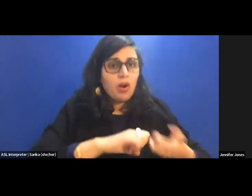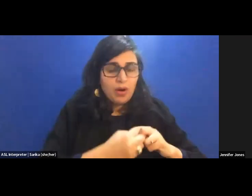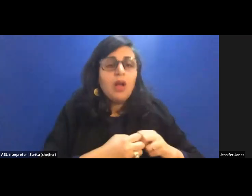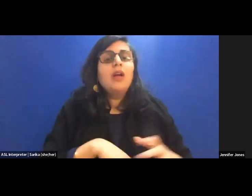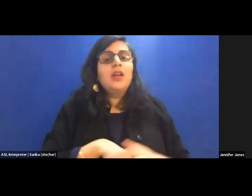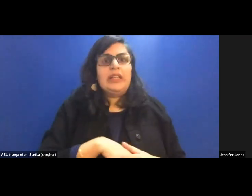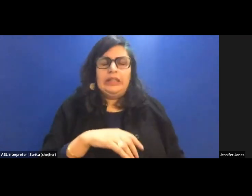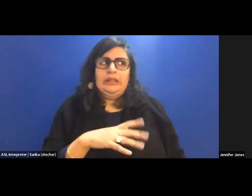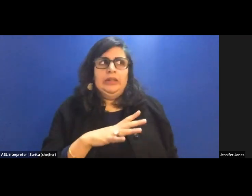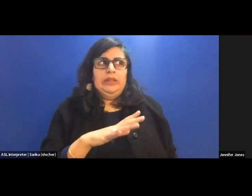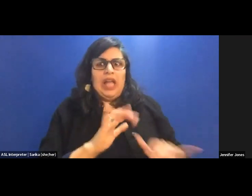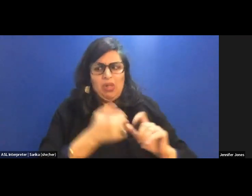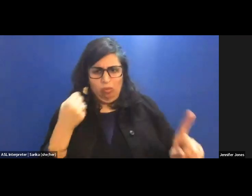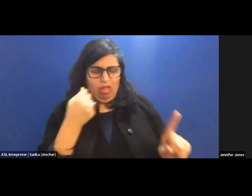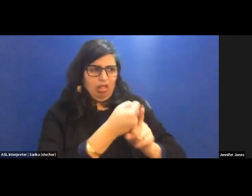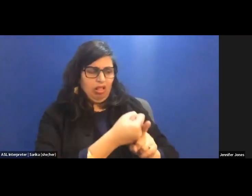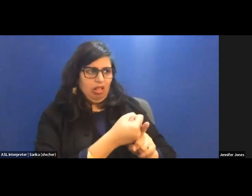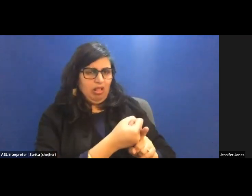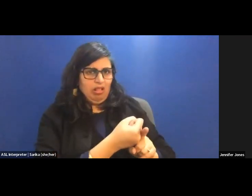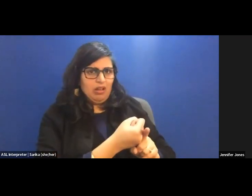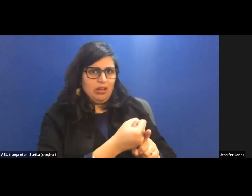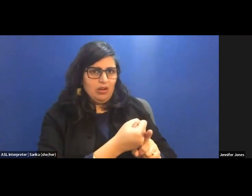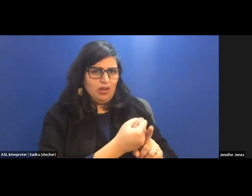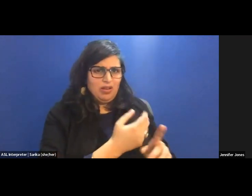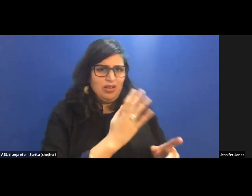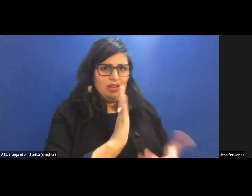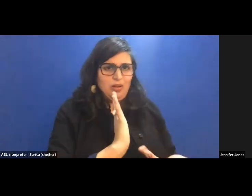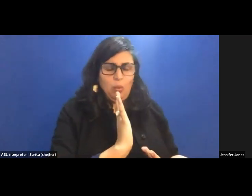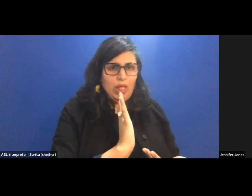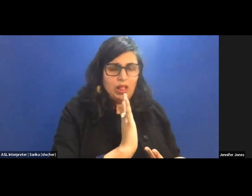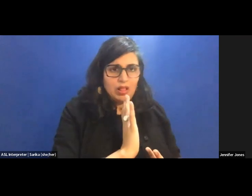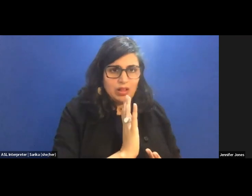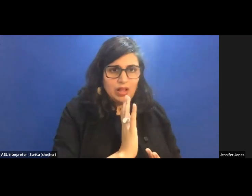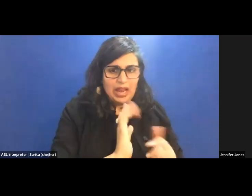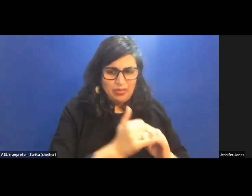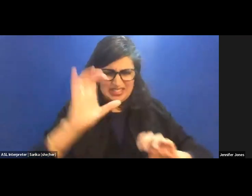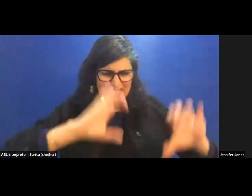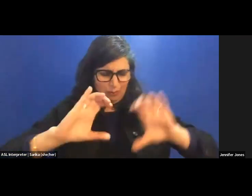I was very concerned because my daughter has a heart defect. When she was born, she